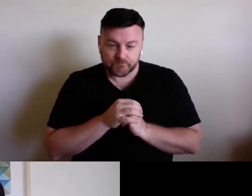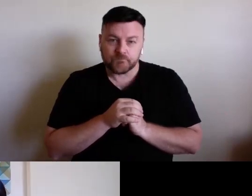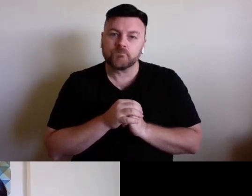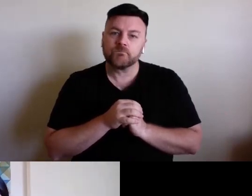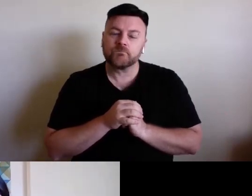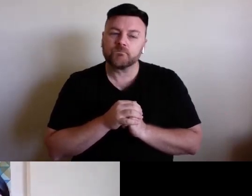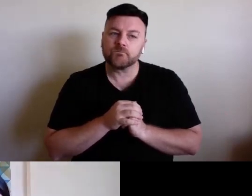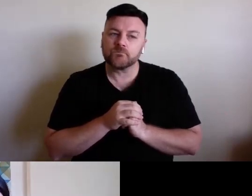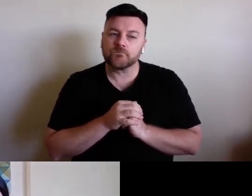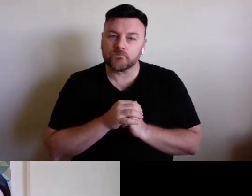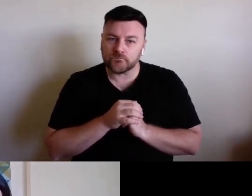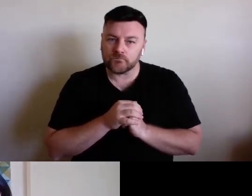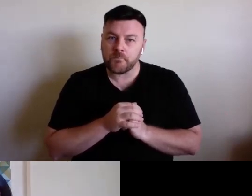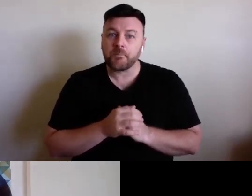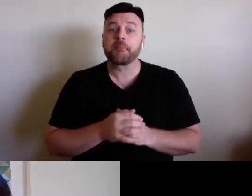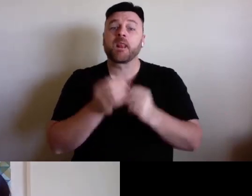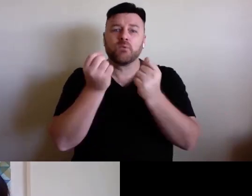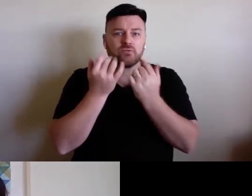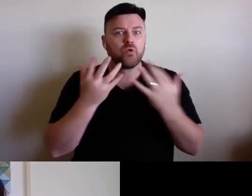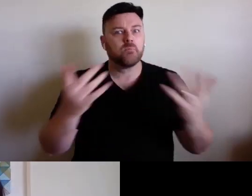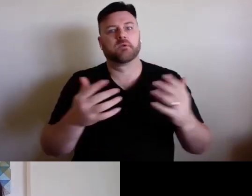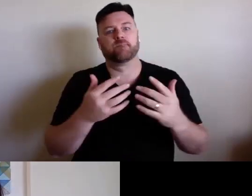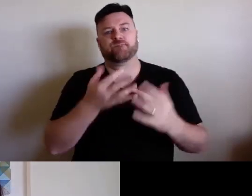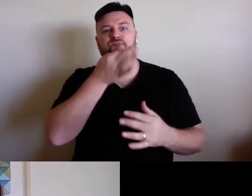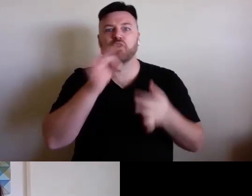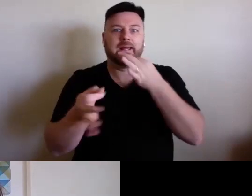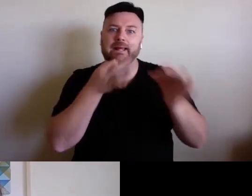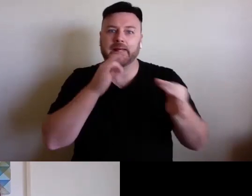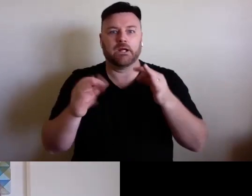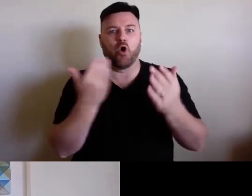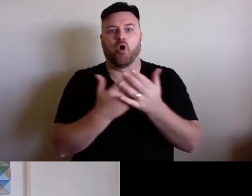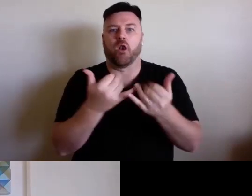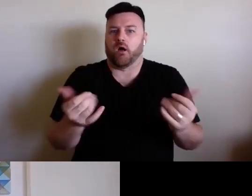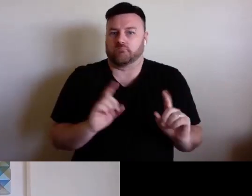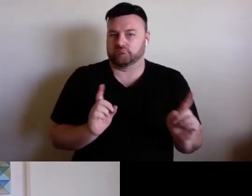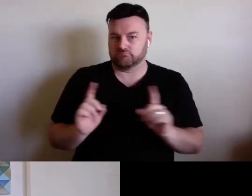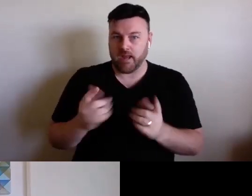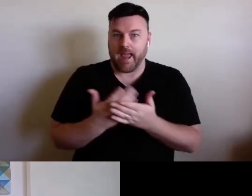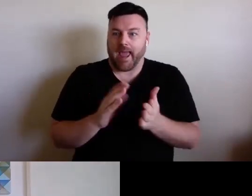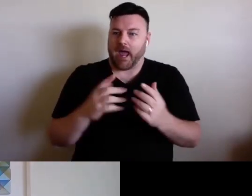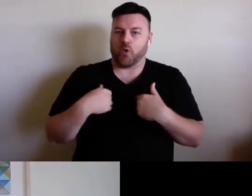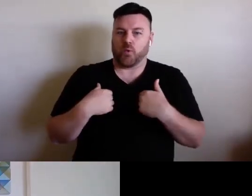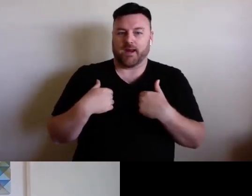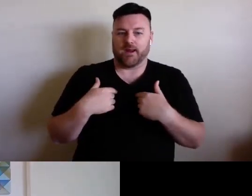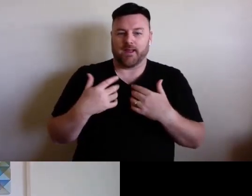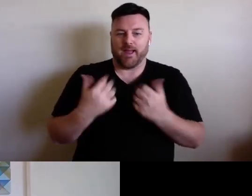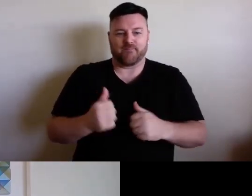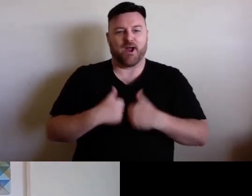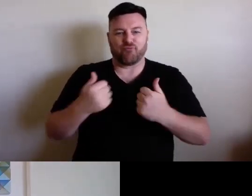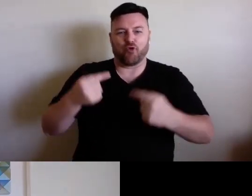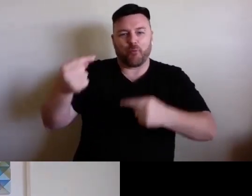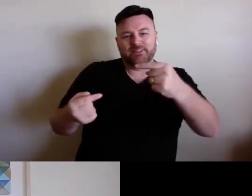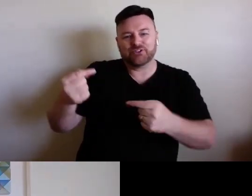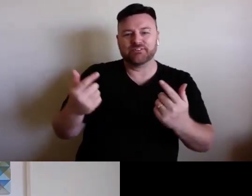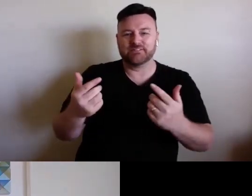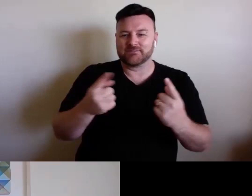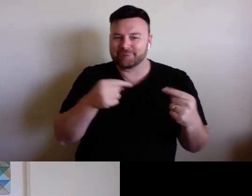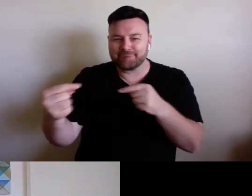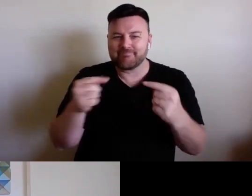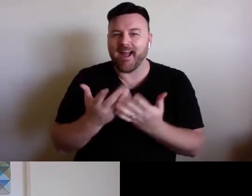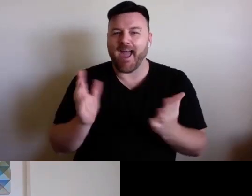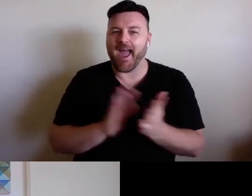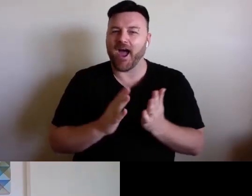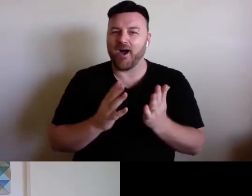the moment, how do we now compete? >> PETER TULLIN: Yeah, this is